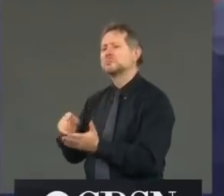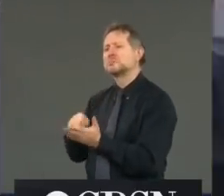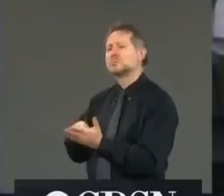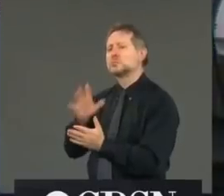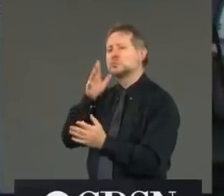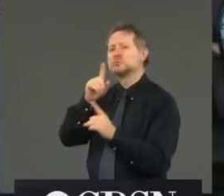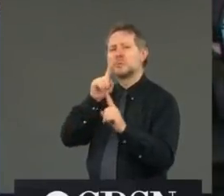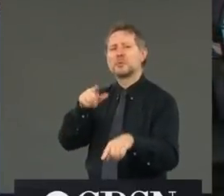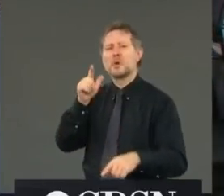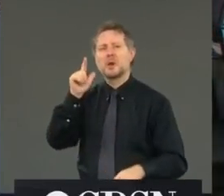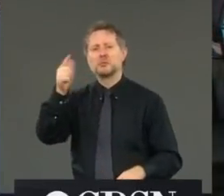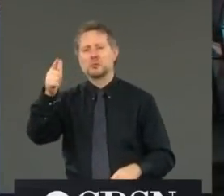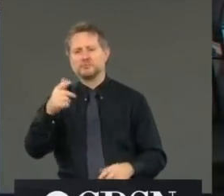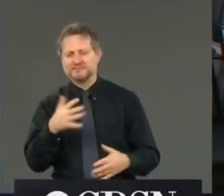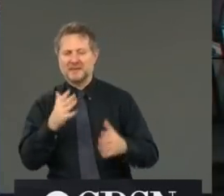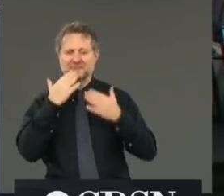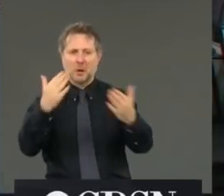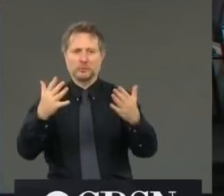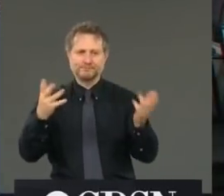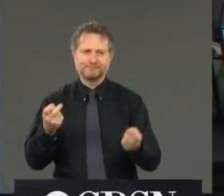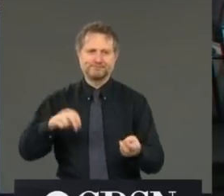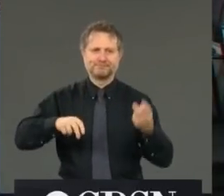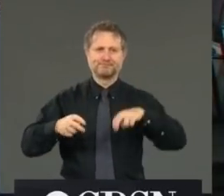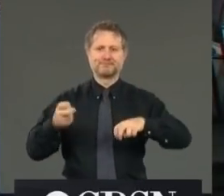SAID IT HAD TO BE COVID RELATED, RIGHT? AND THERE MIGHT BE -- THERE